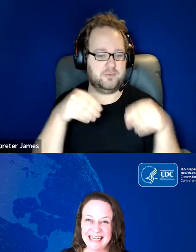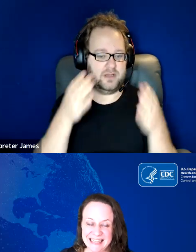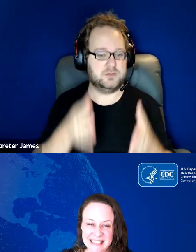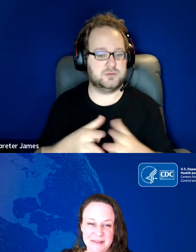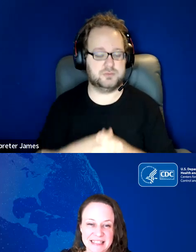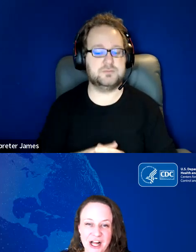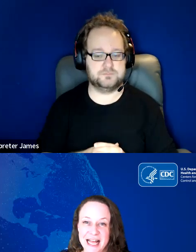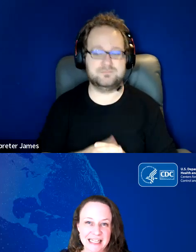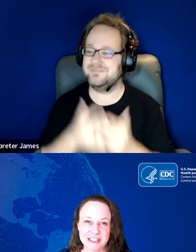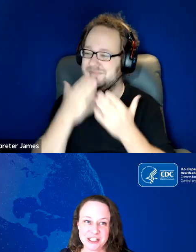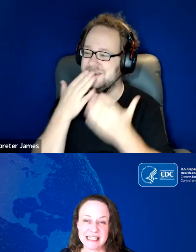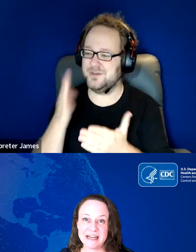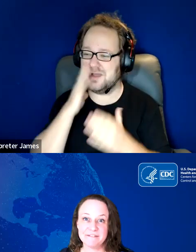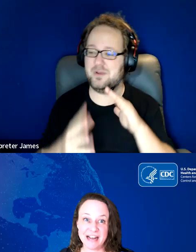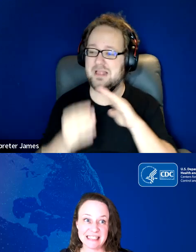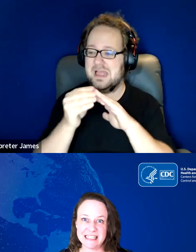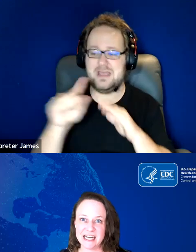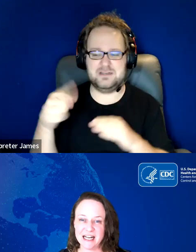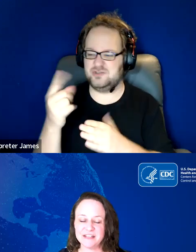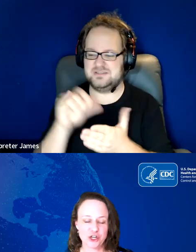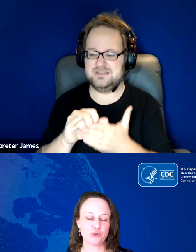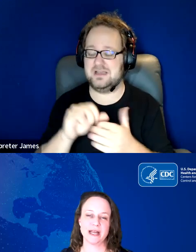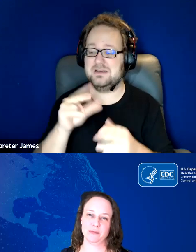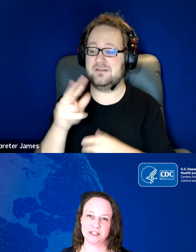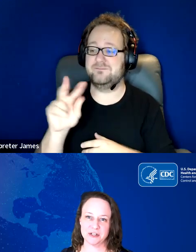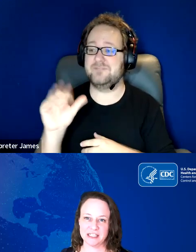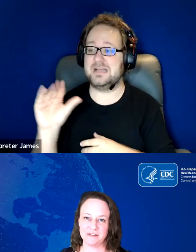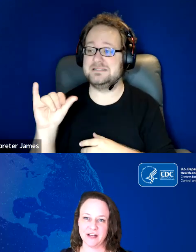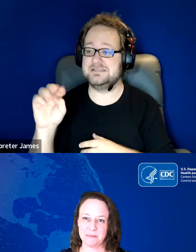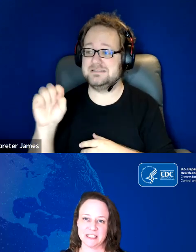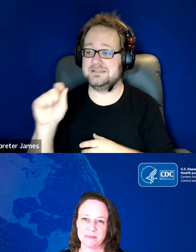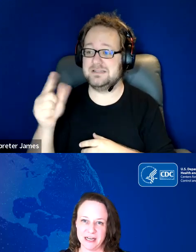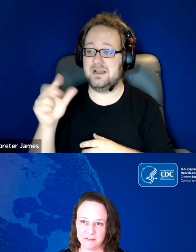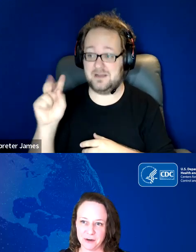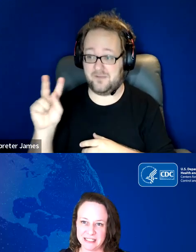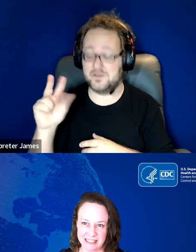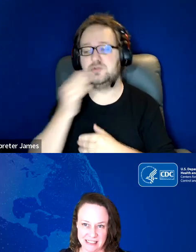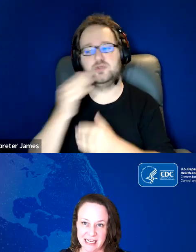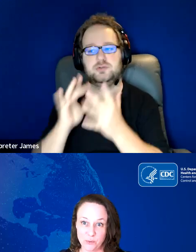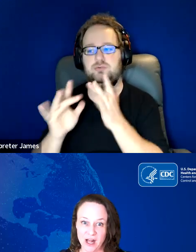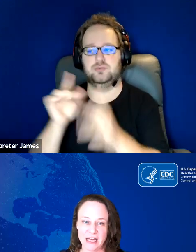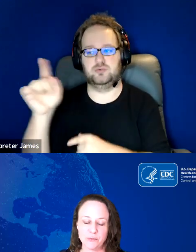» Dr. 20man: I will add that vaccines.gov is a great resource to find participate can pharmacy as well and we